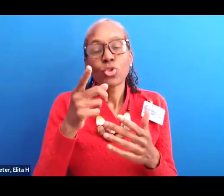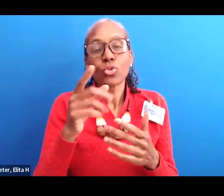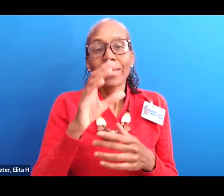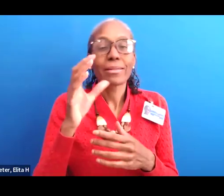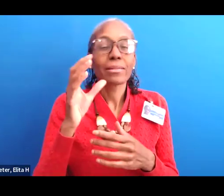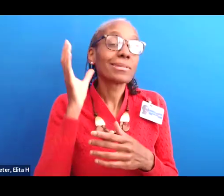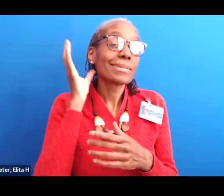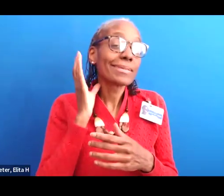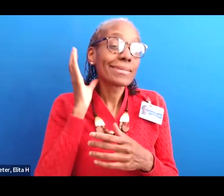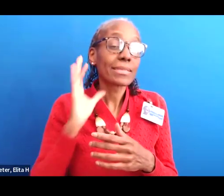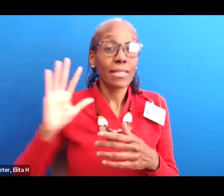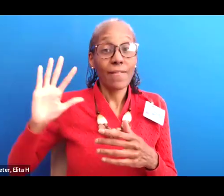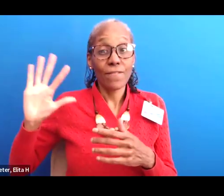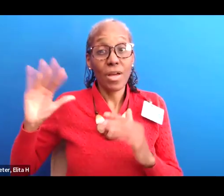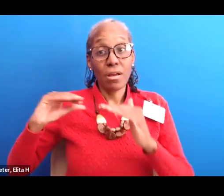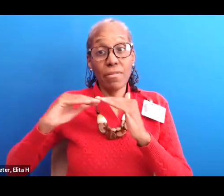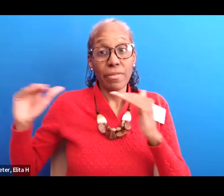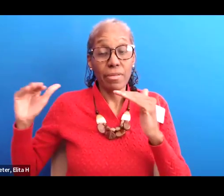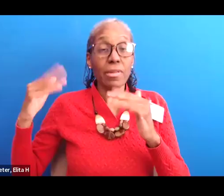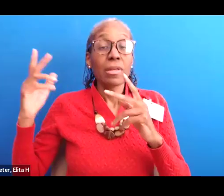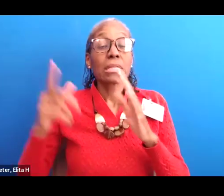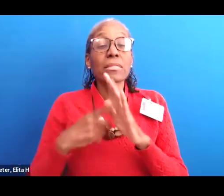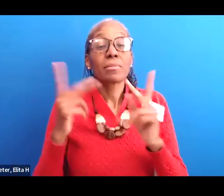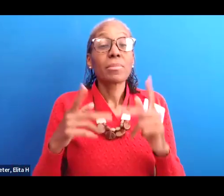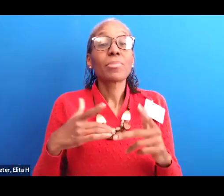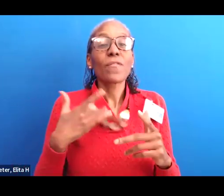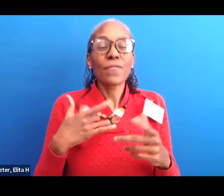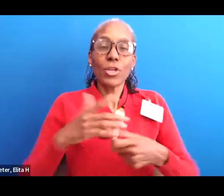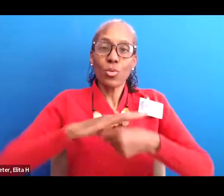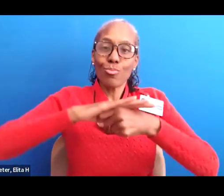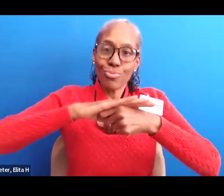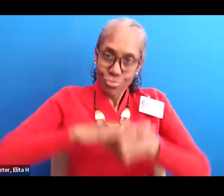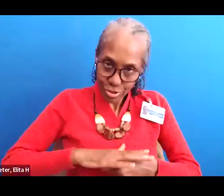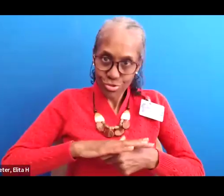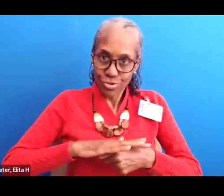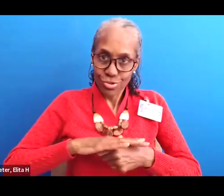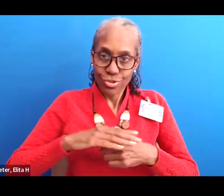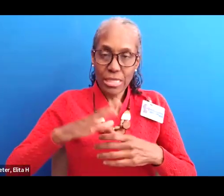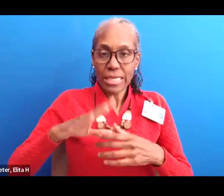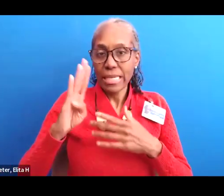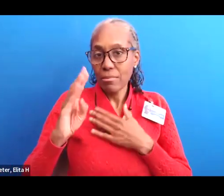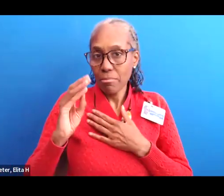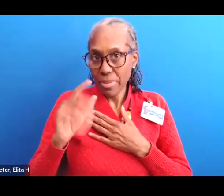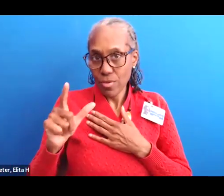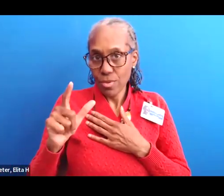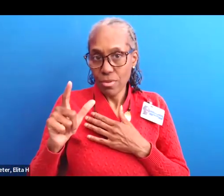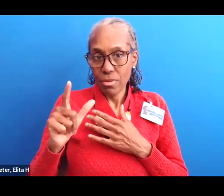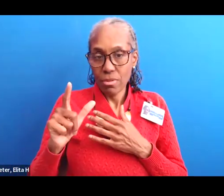level and sometimes people feel pressure in their bowel because